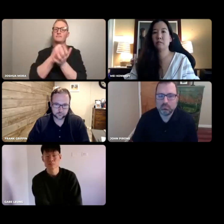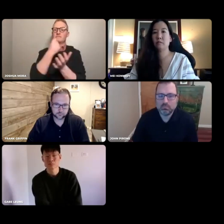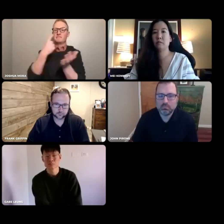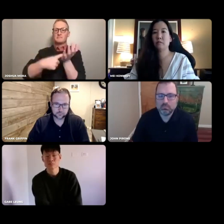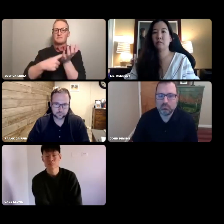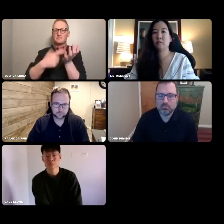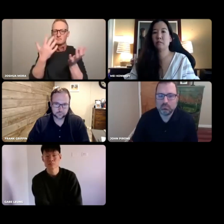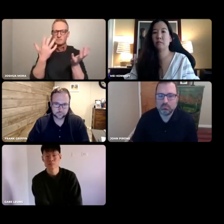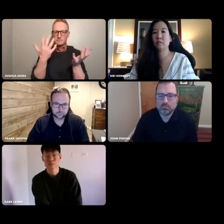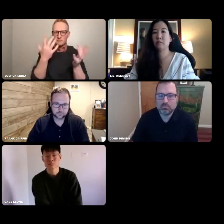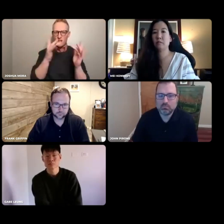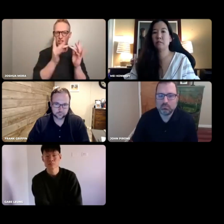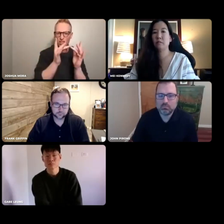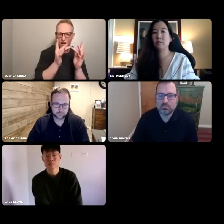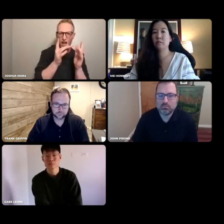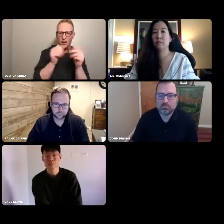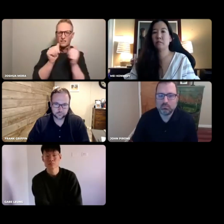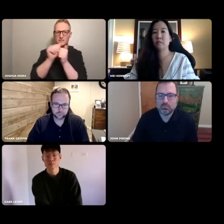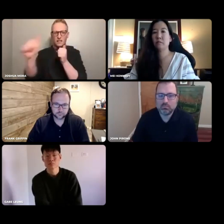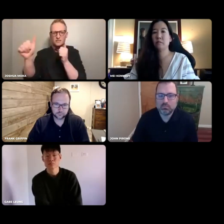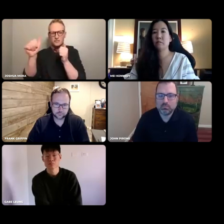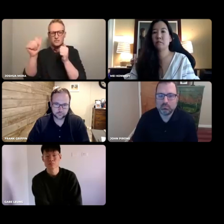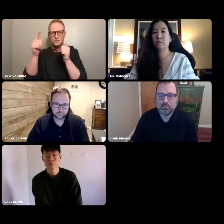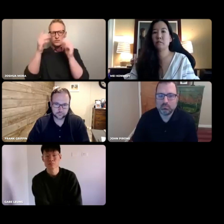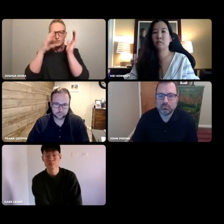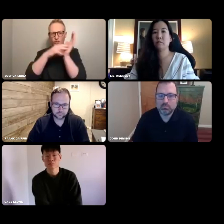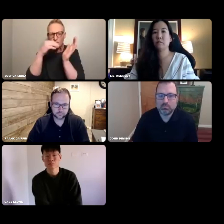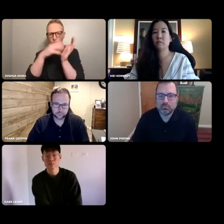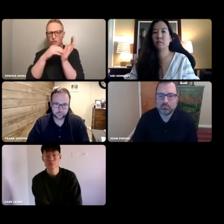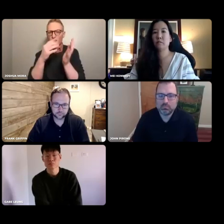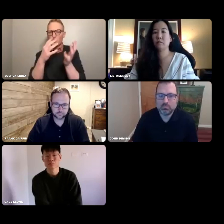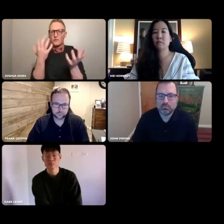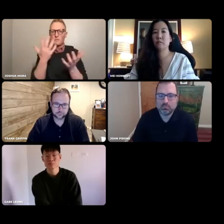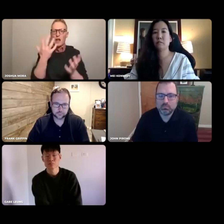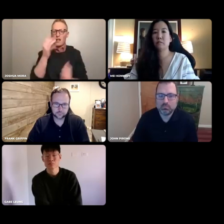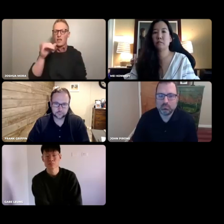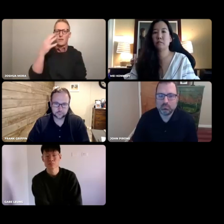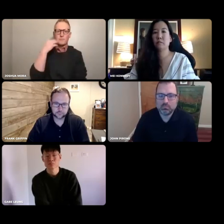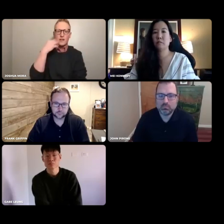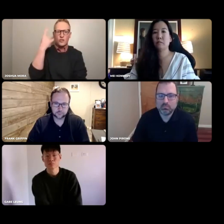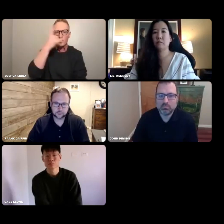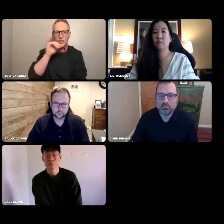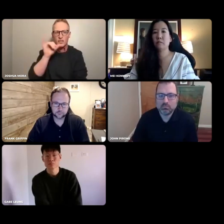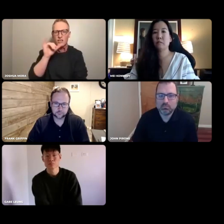moving toward online teaching. We'll discuss that tonight.